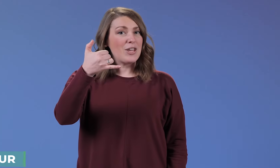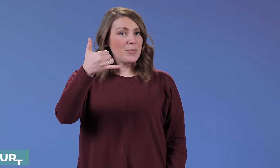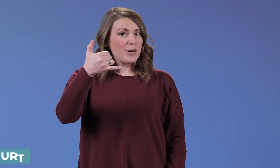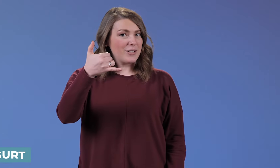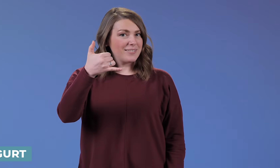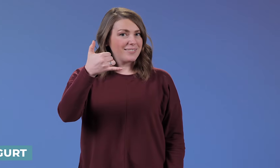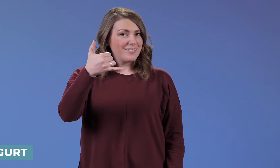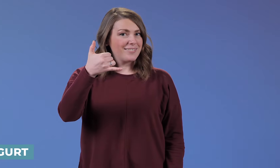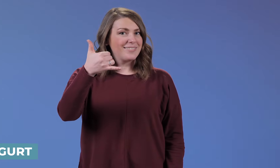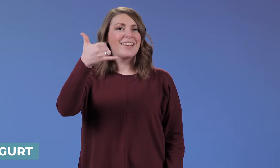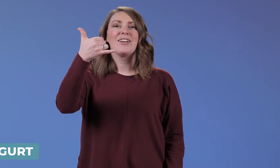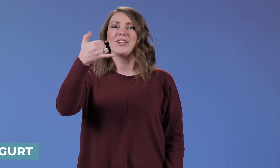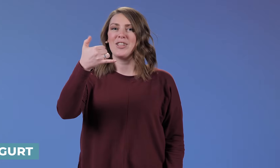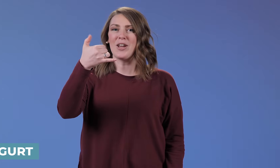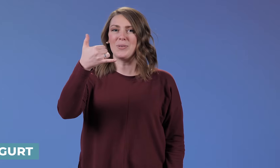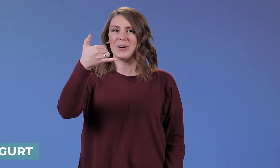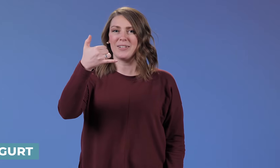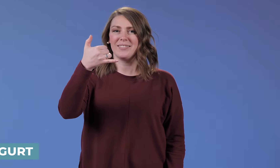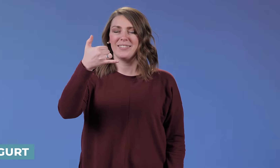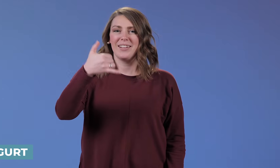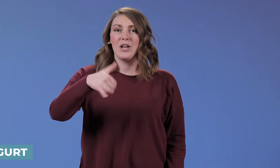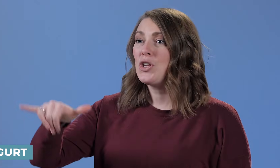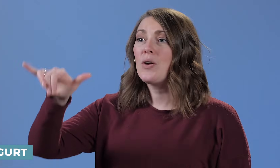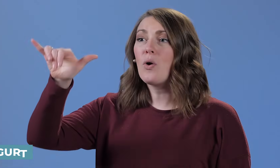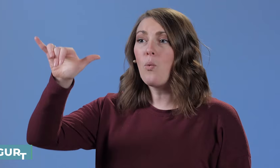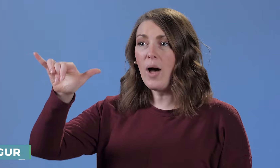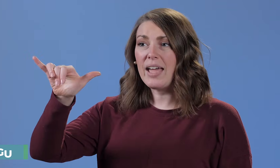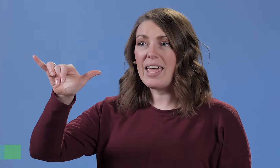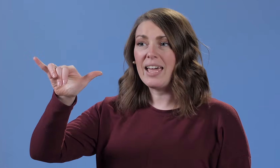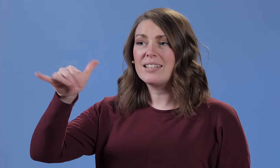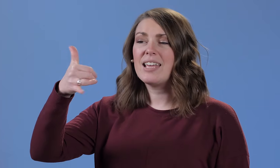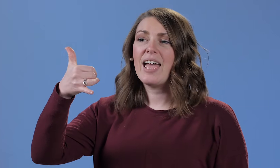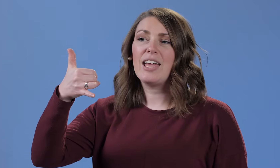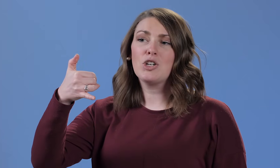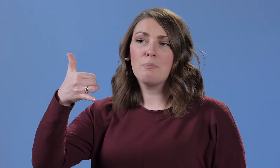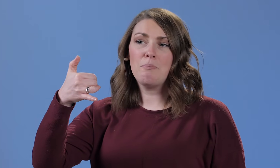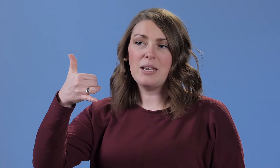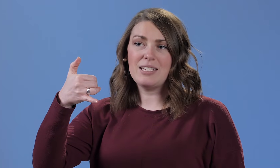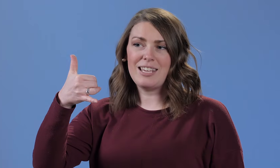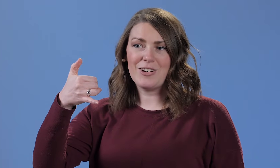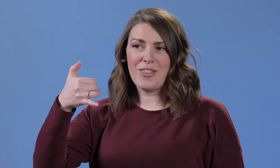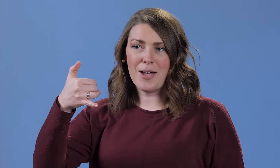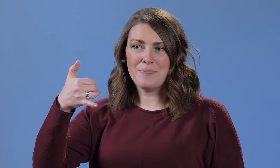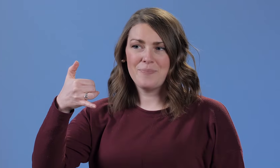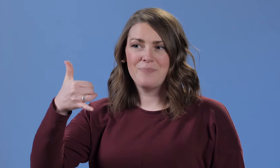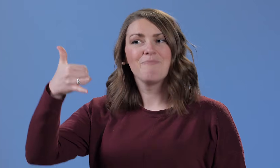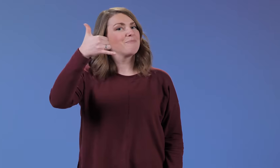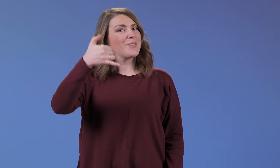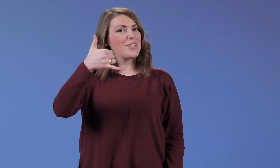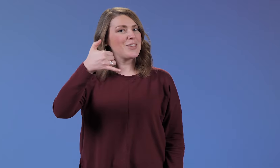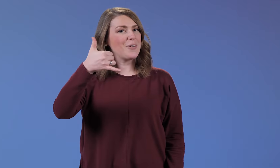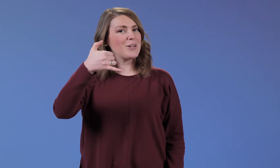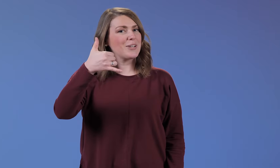YOGURT YOGURT You have a "Y" hand and you're bending your thumb. YOGURT